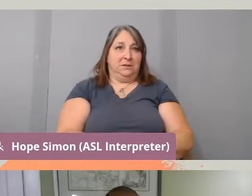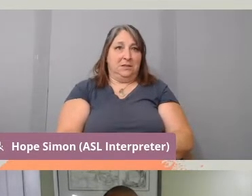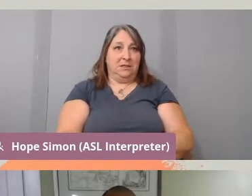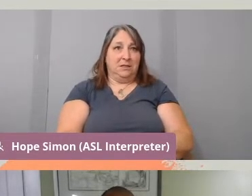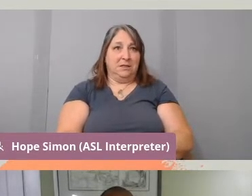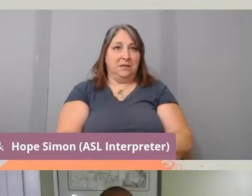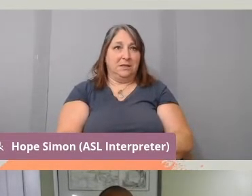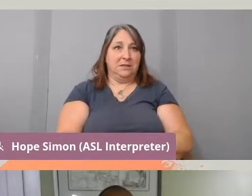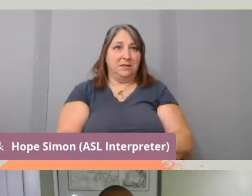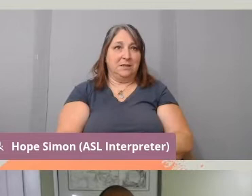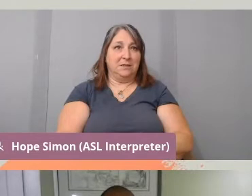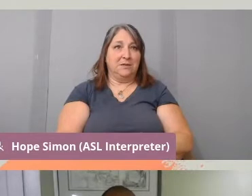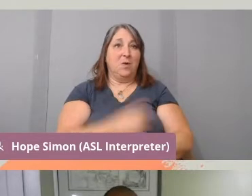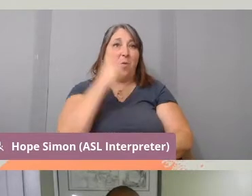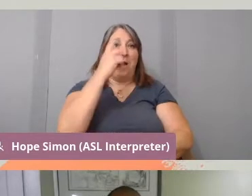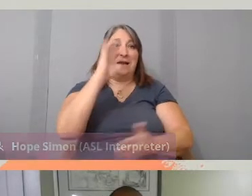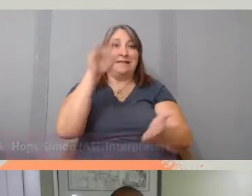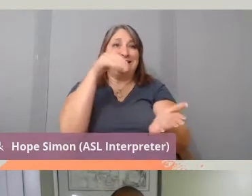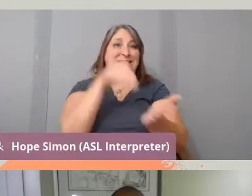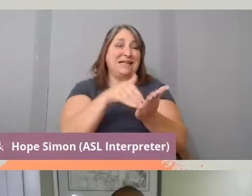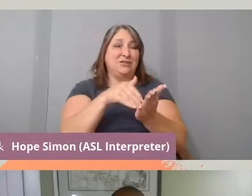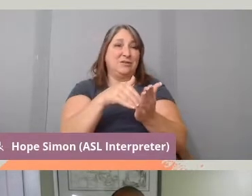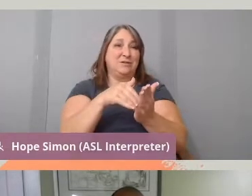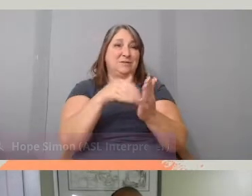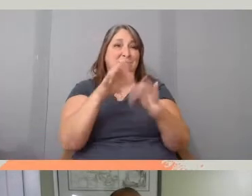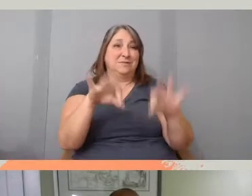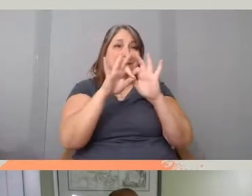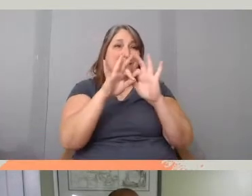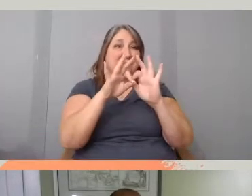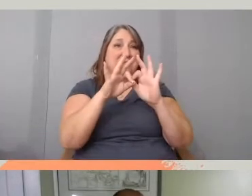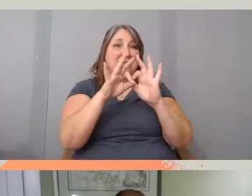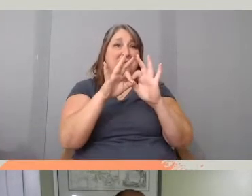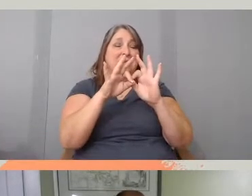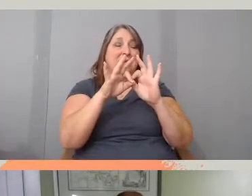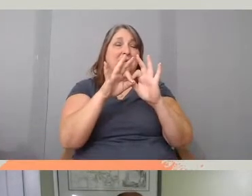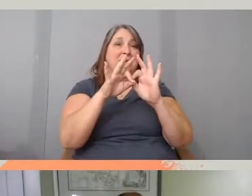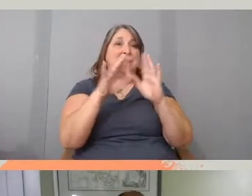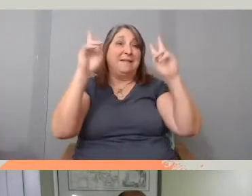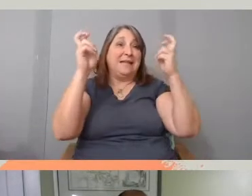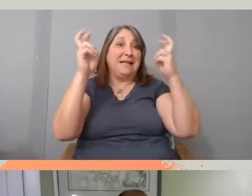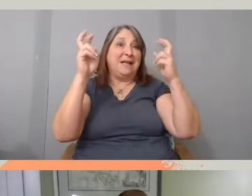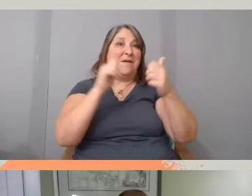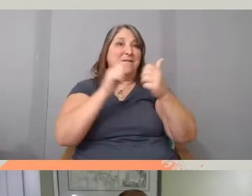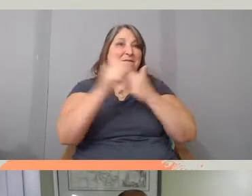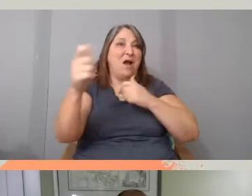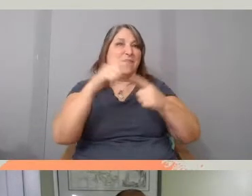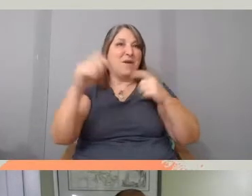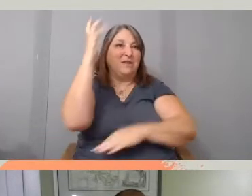One of the central themes of the film, Far From The Tree is this question of how do we